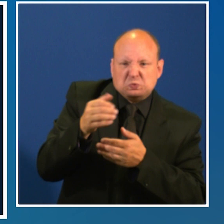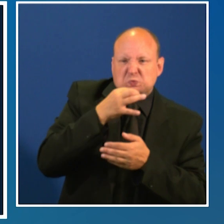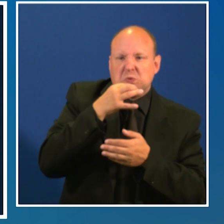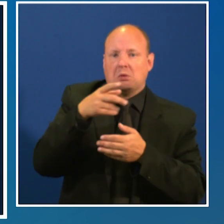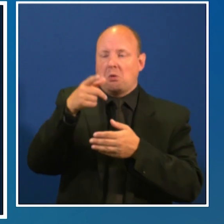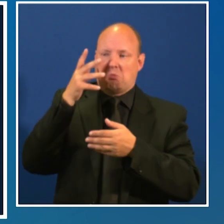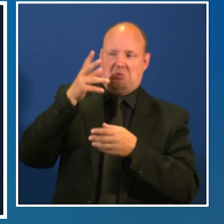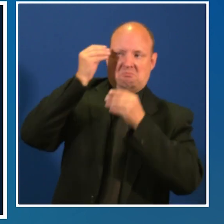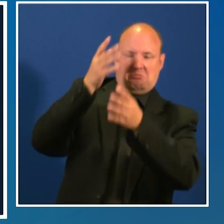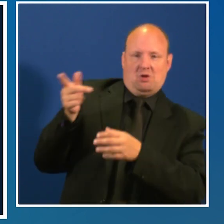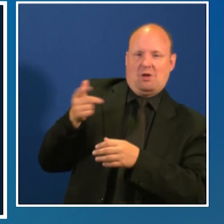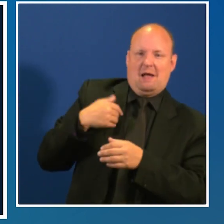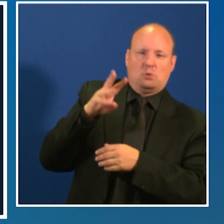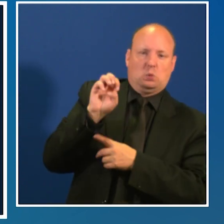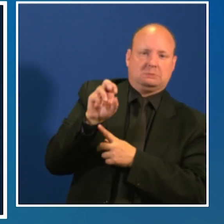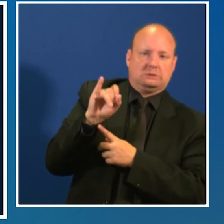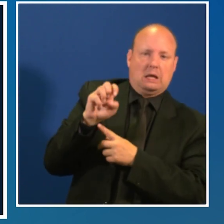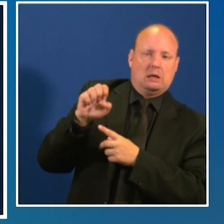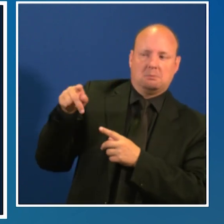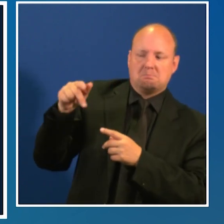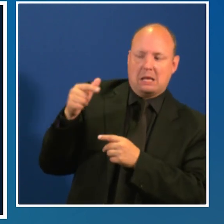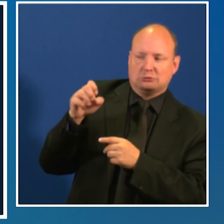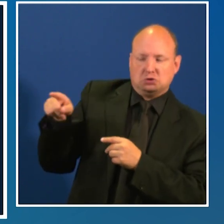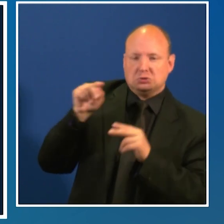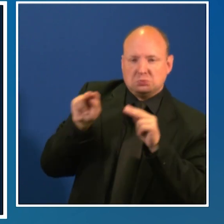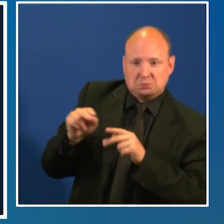update, Governor Inslee recently issued a bridge proclamation to